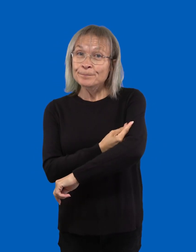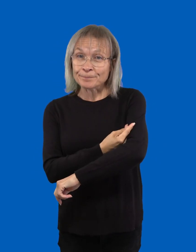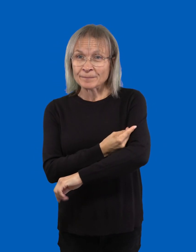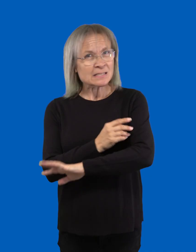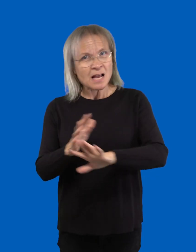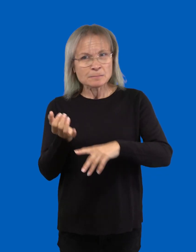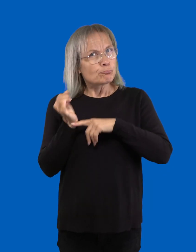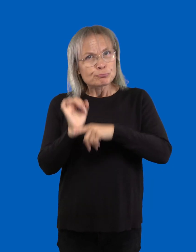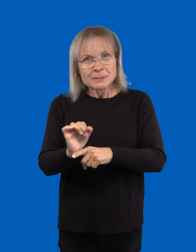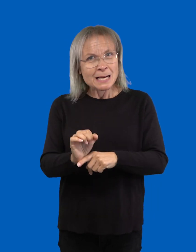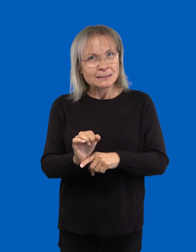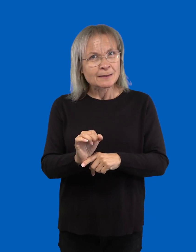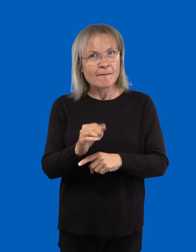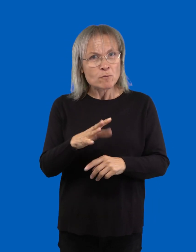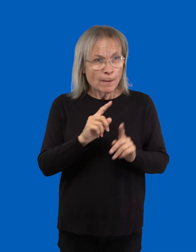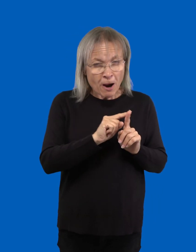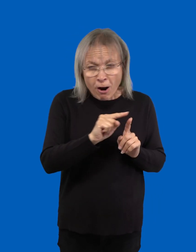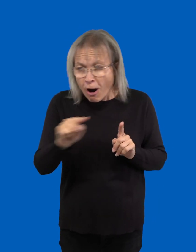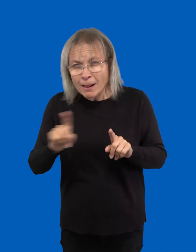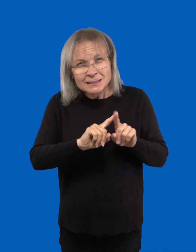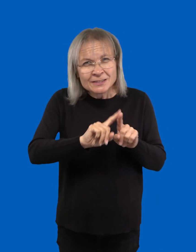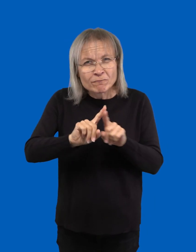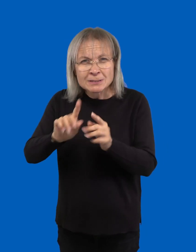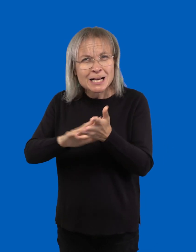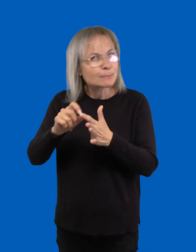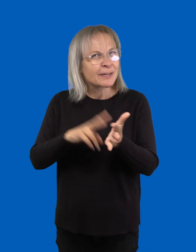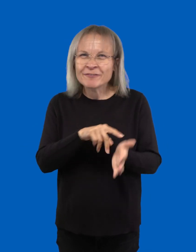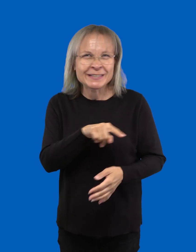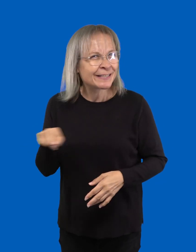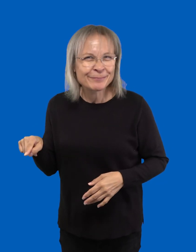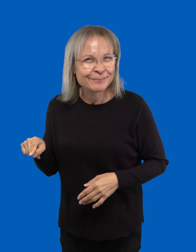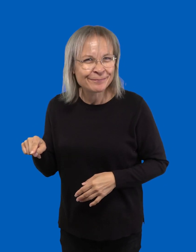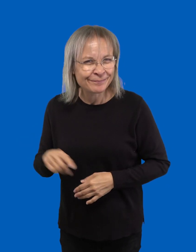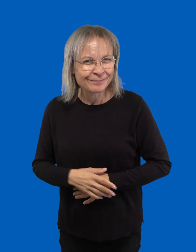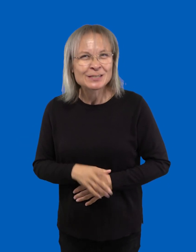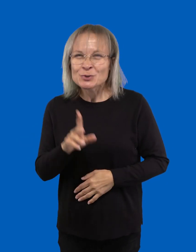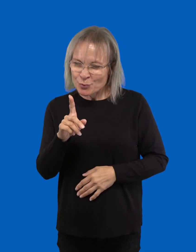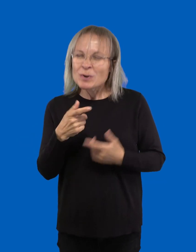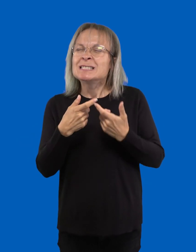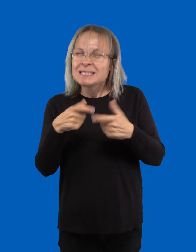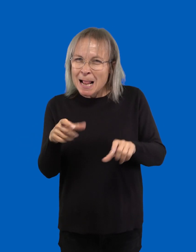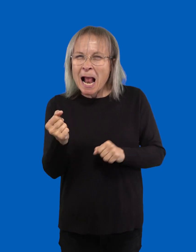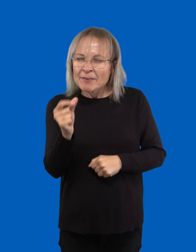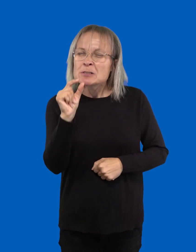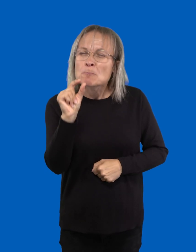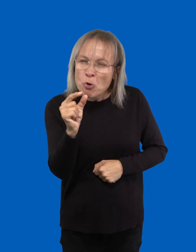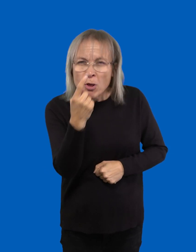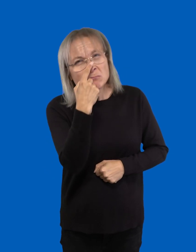The vaccination does not protect you from all types of HPV, so there's still a small chance you could get cervical cancer.